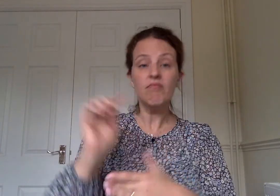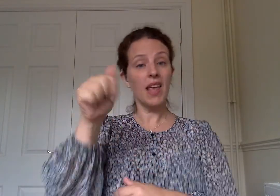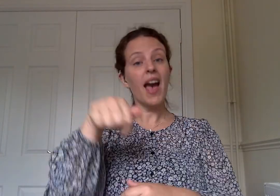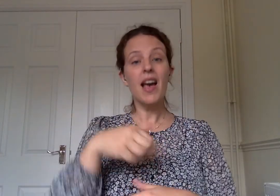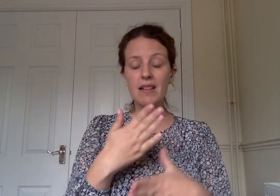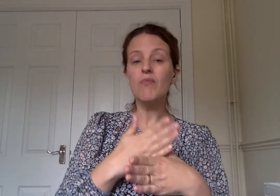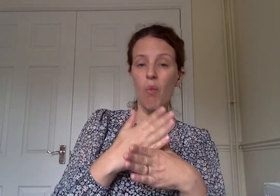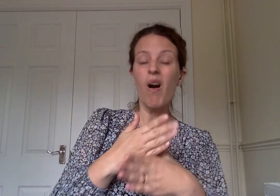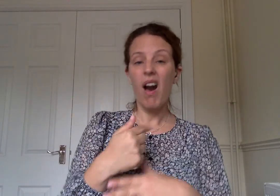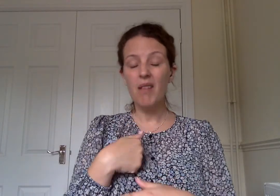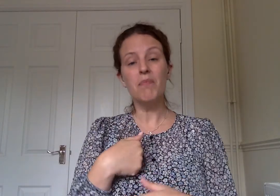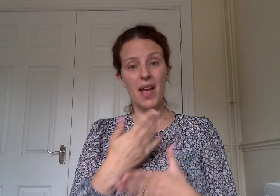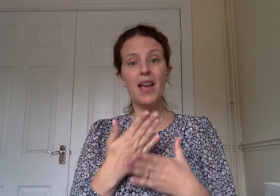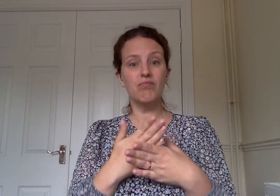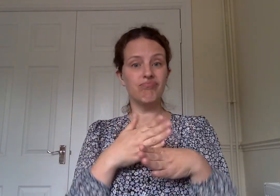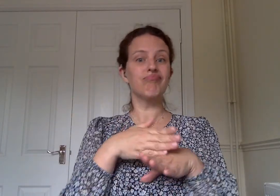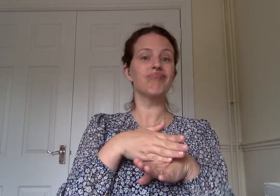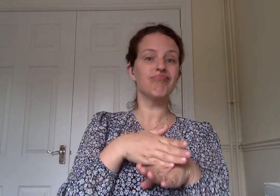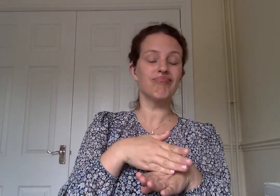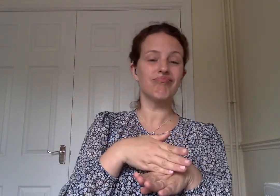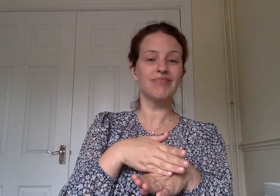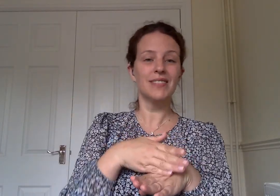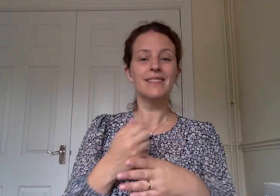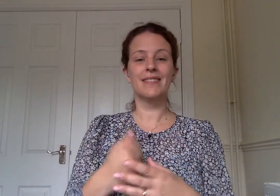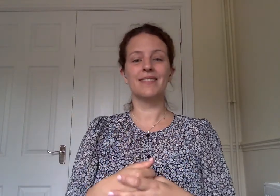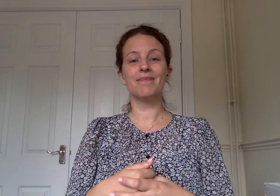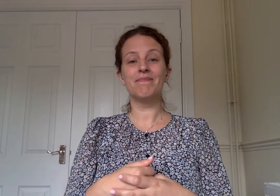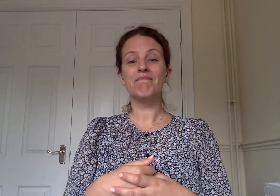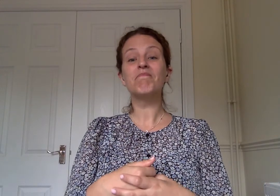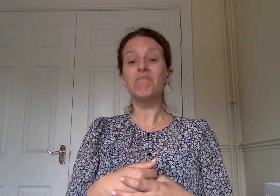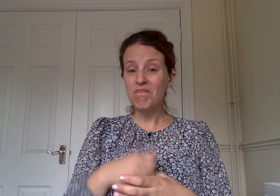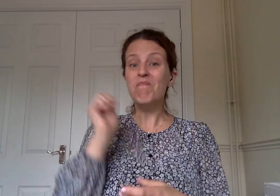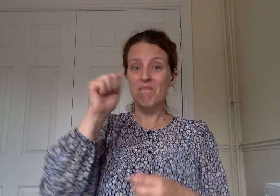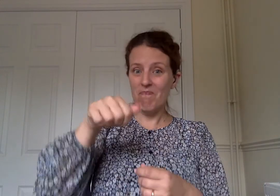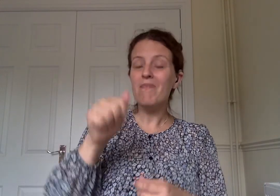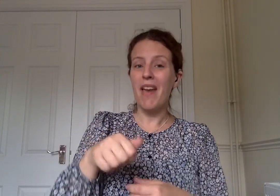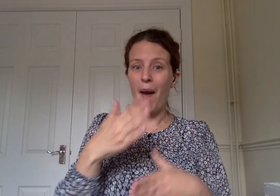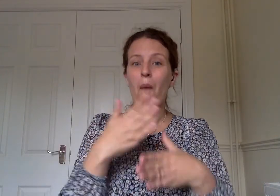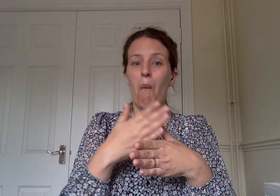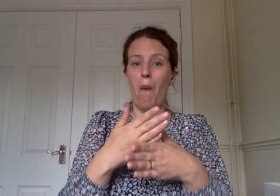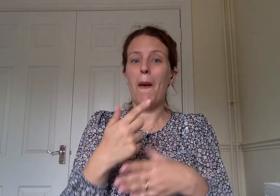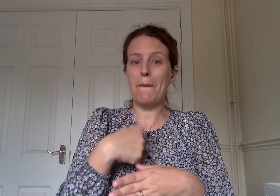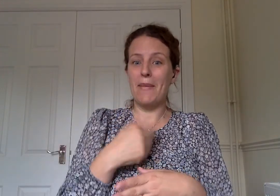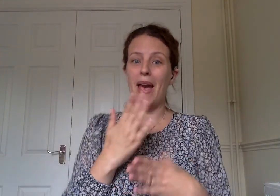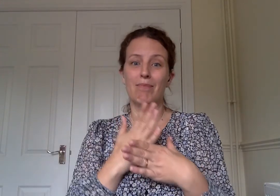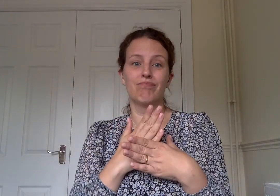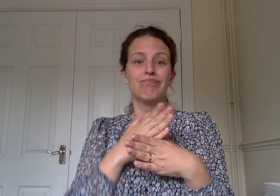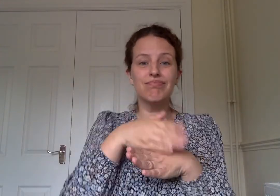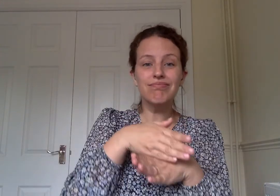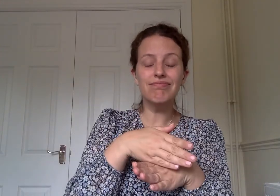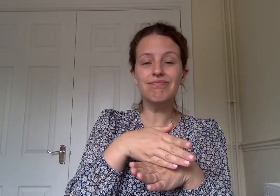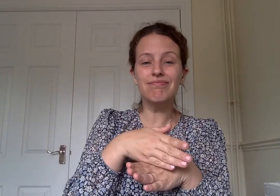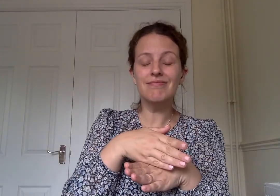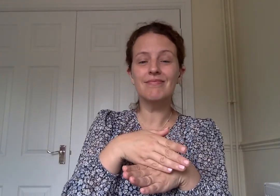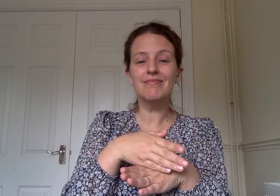Yes work me, work hard.